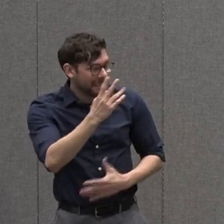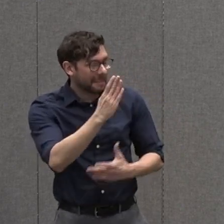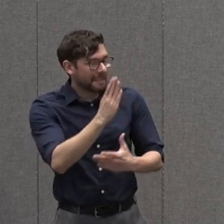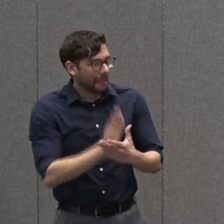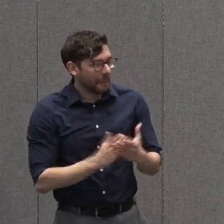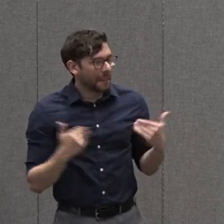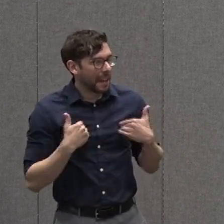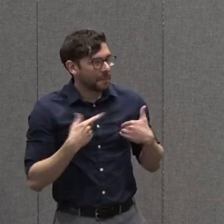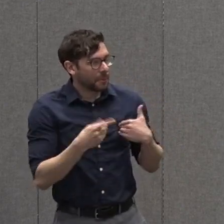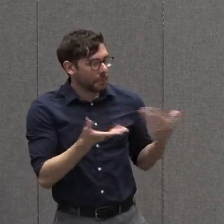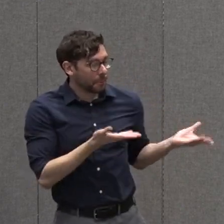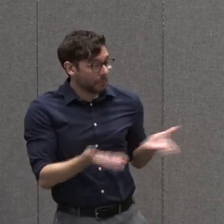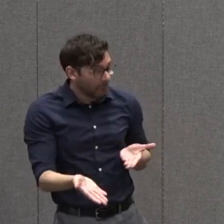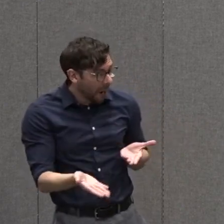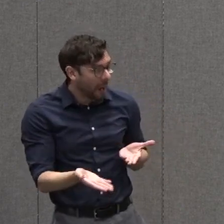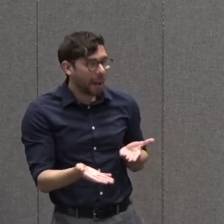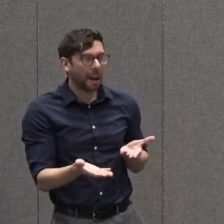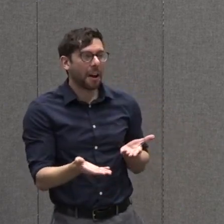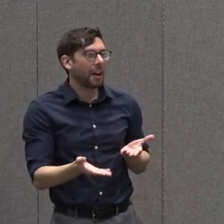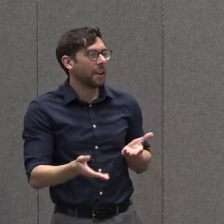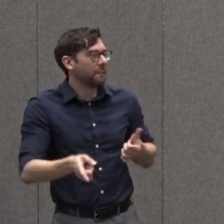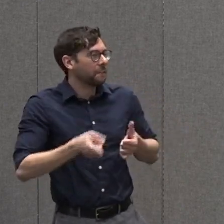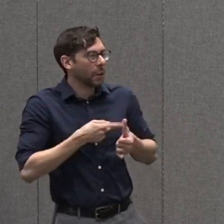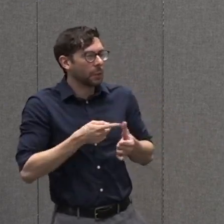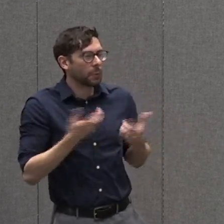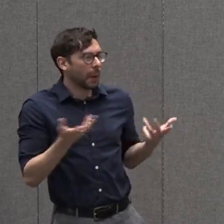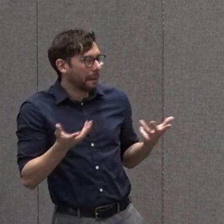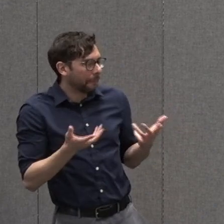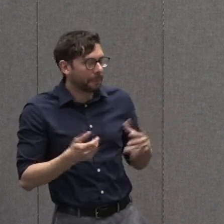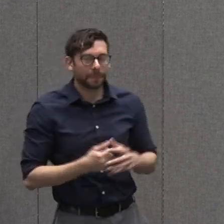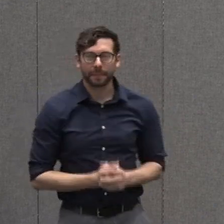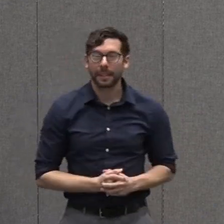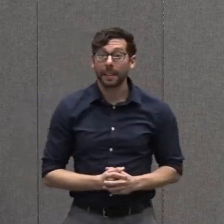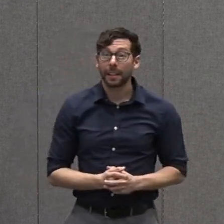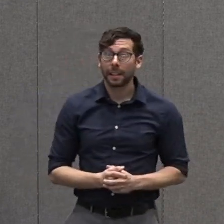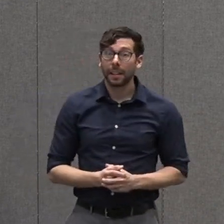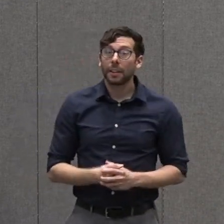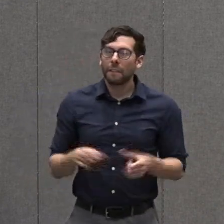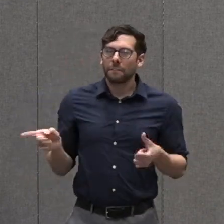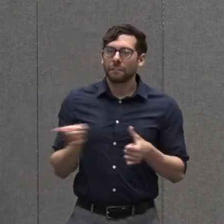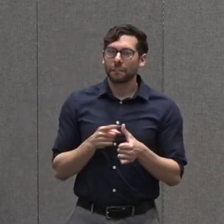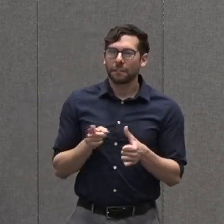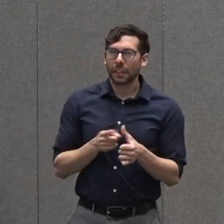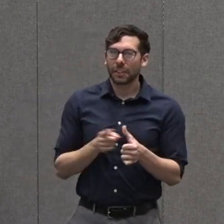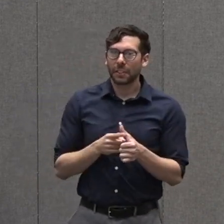So, what would you like to start with today, Wrangler Bob? I was gonna start with the smallest snake I brought.